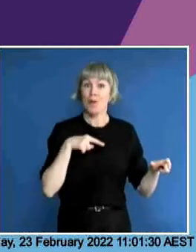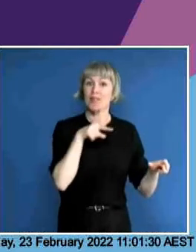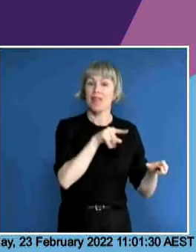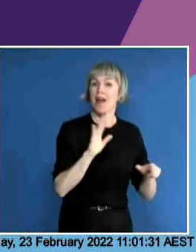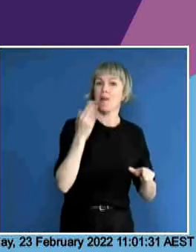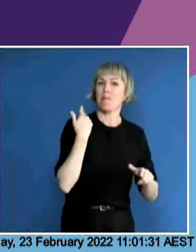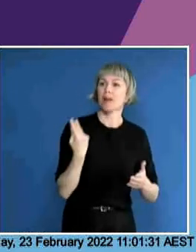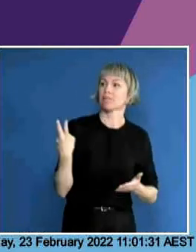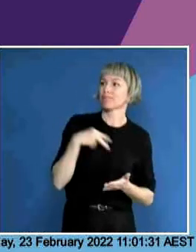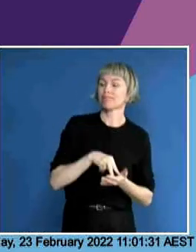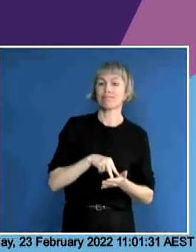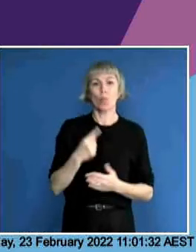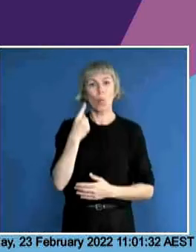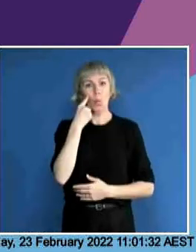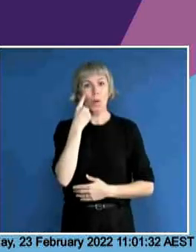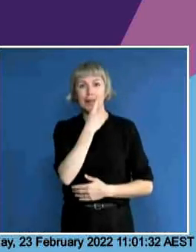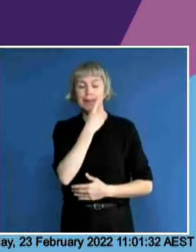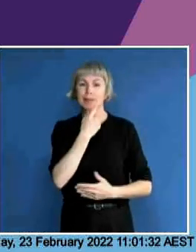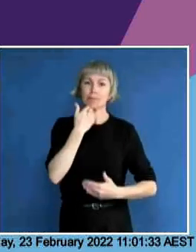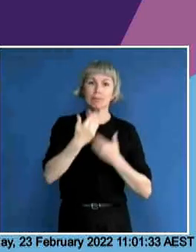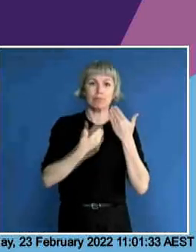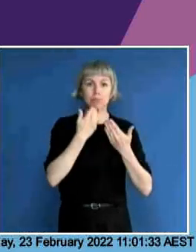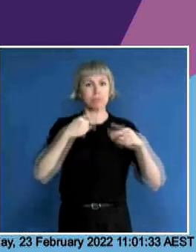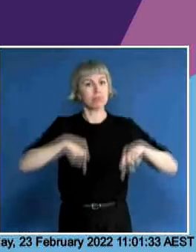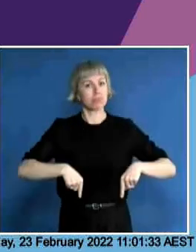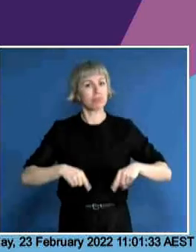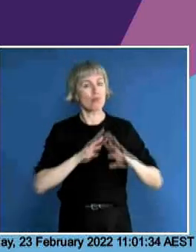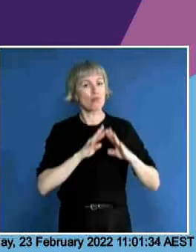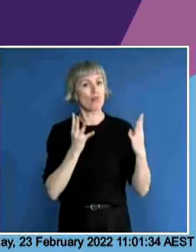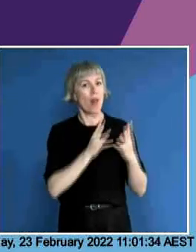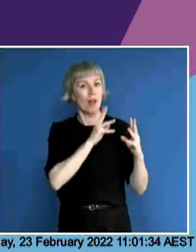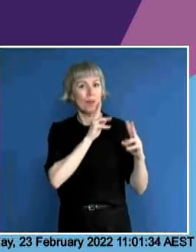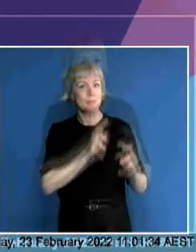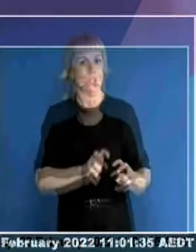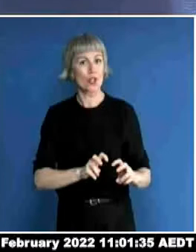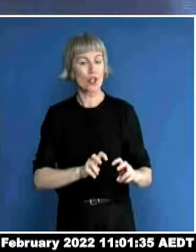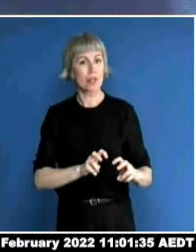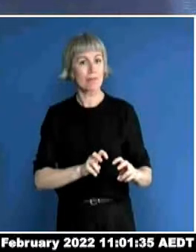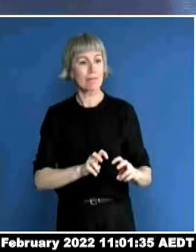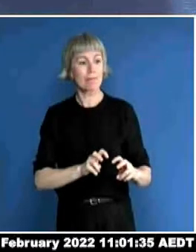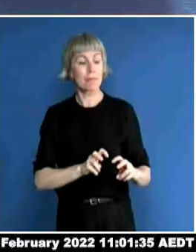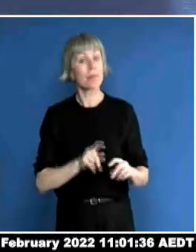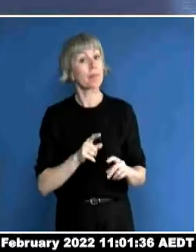witness before the Royal Commission or given evidence before the Royal Commission or